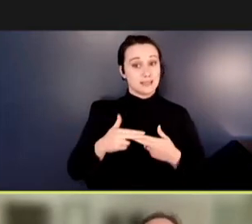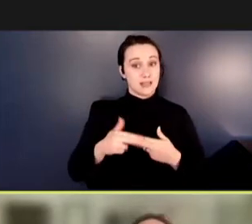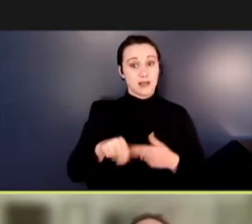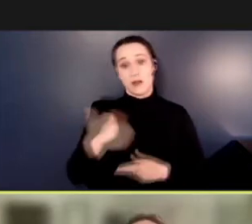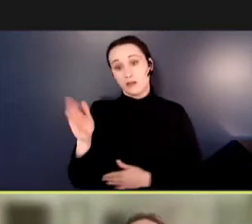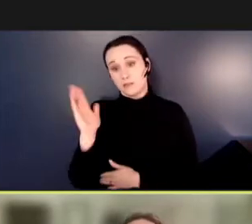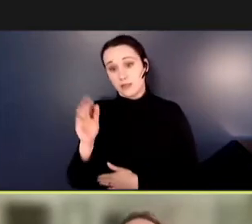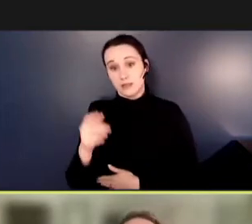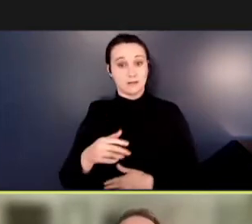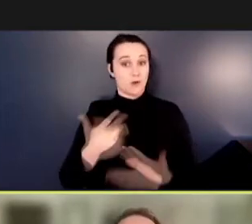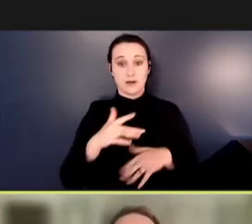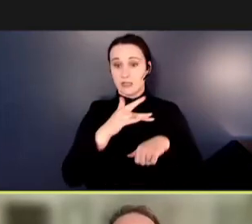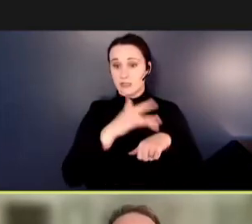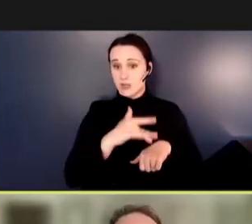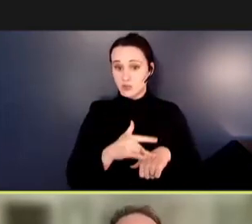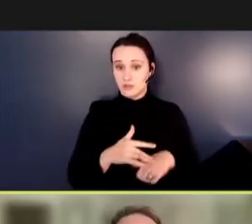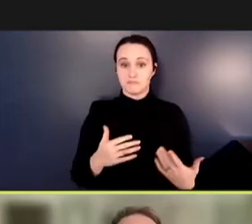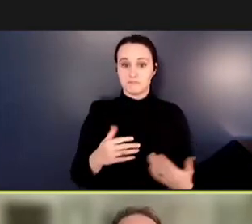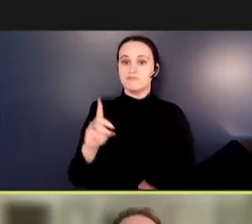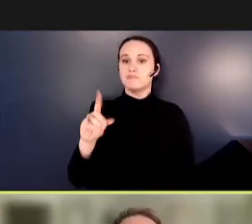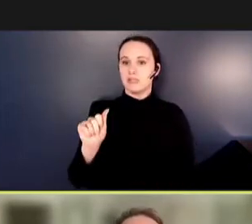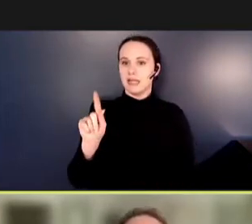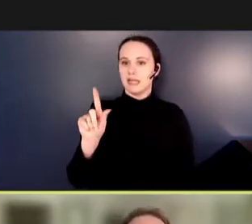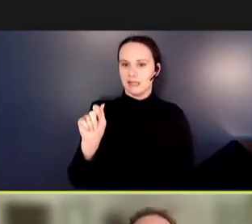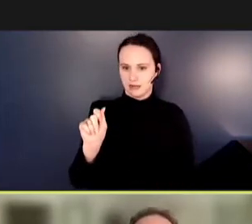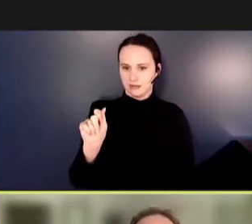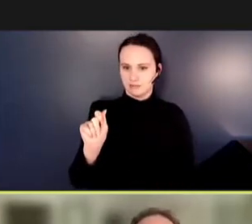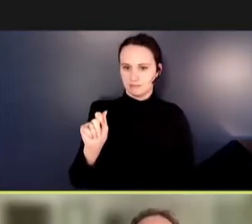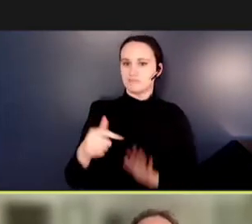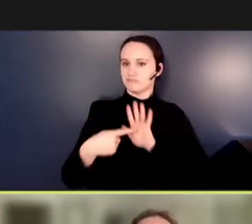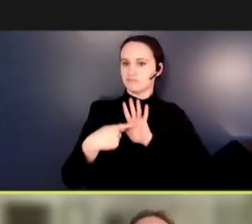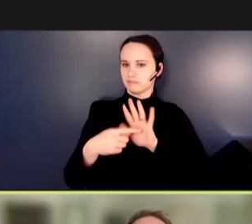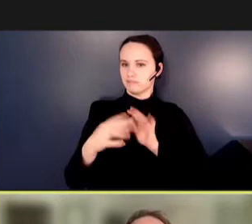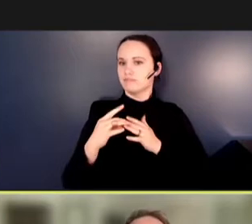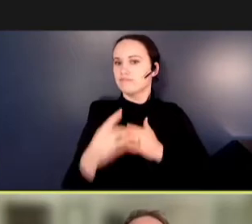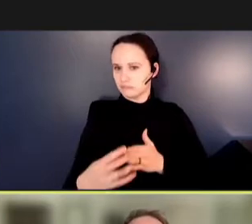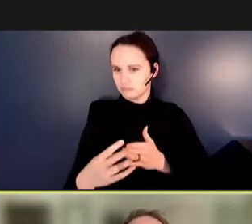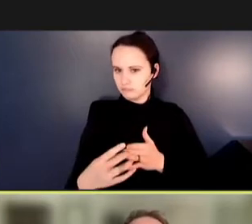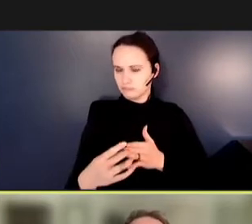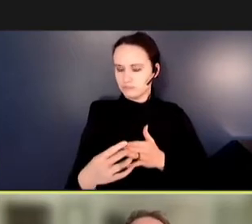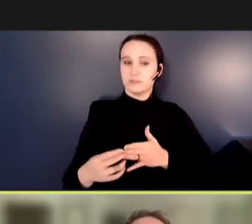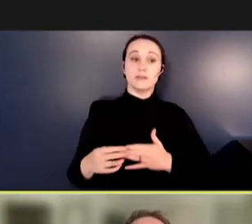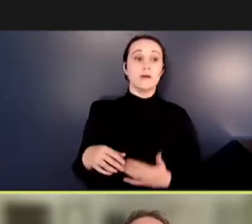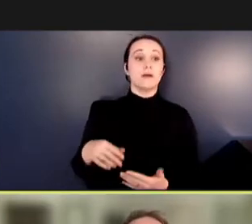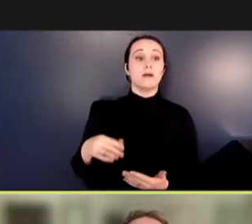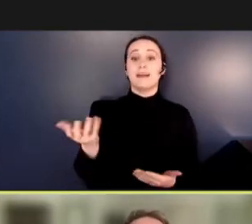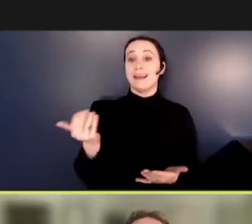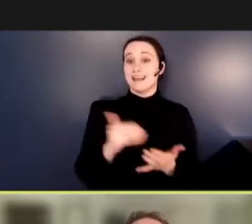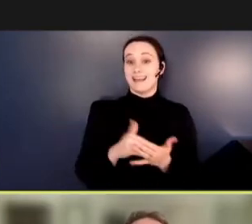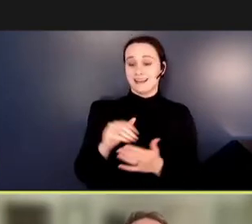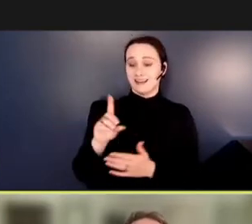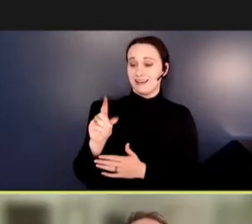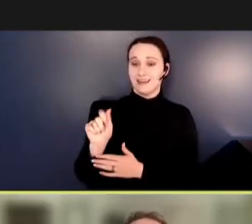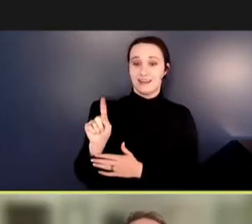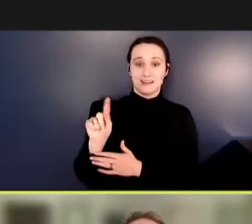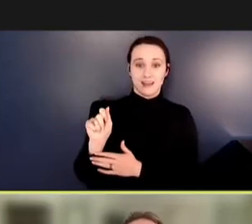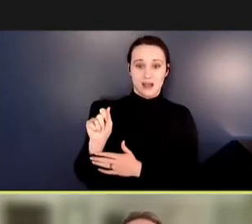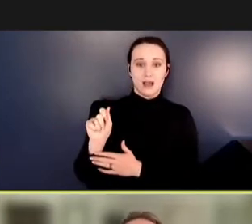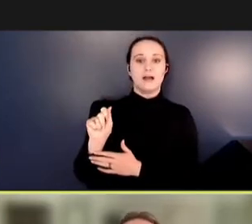you know, data, the ubiquity of data and which is really the fuel for AI. And in the